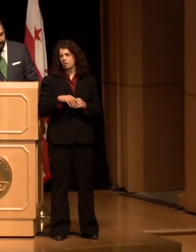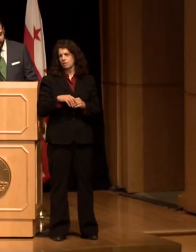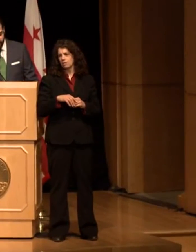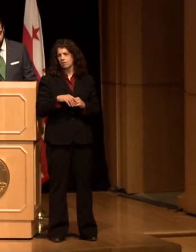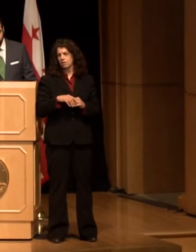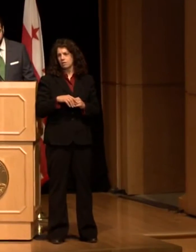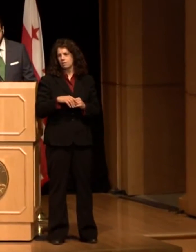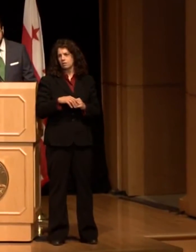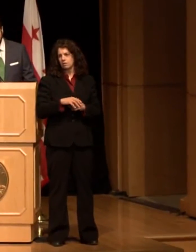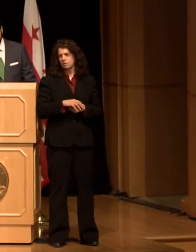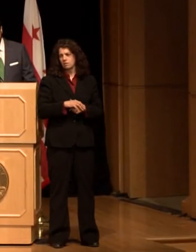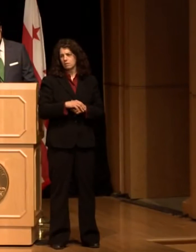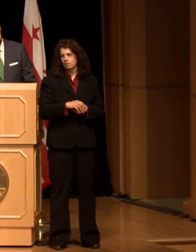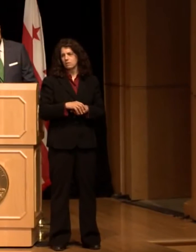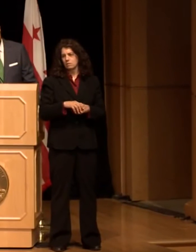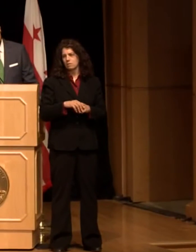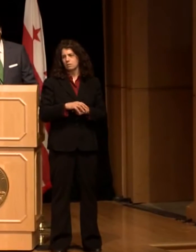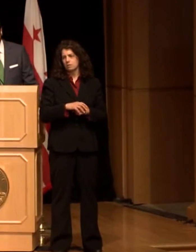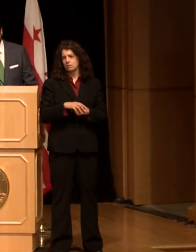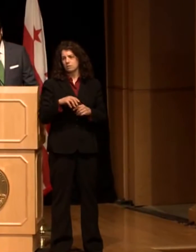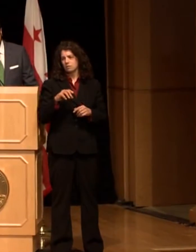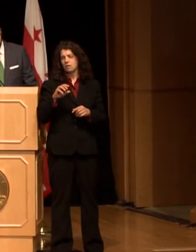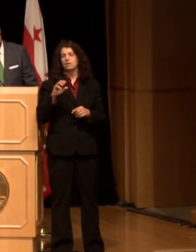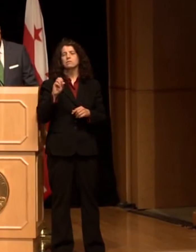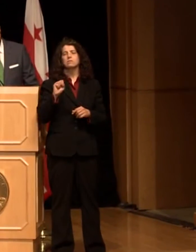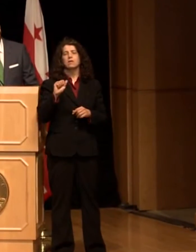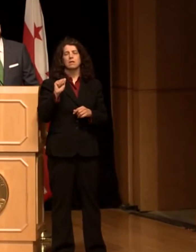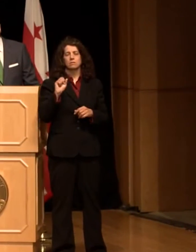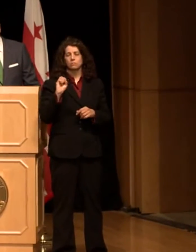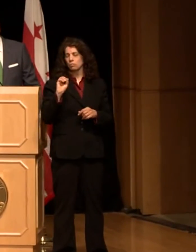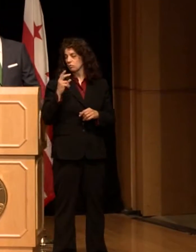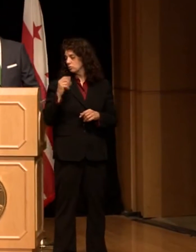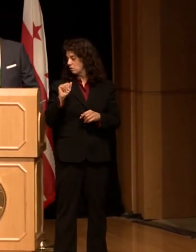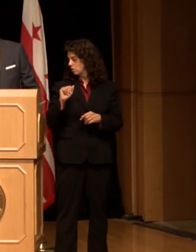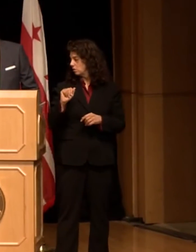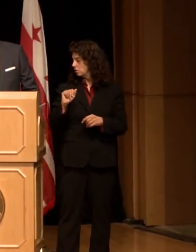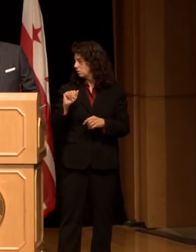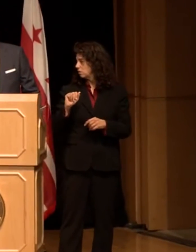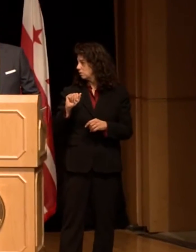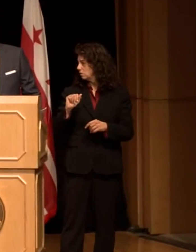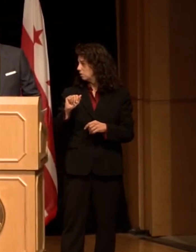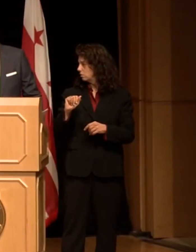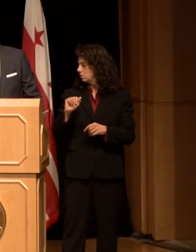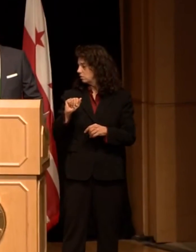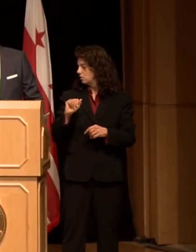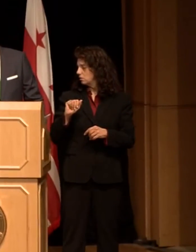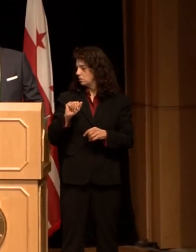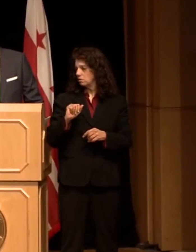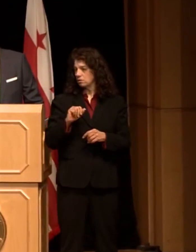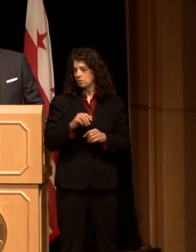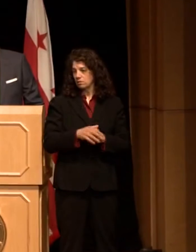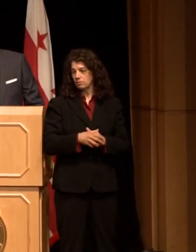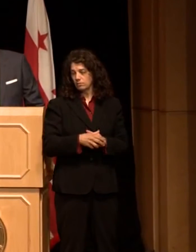I ECHO OUR DEPUTY MAYOR'S EXCITEMENT ABOUT THE PROGRESS WE HAVE MADE AND WHAT WE WILL DELIVER FOR THE RESIDENTS OF THE